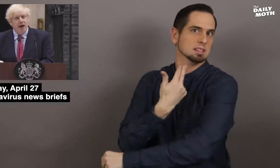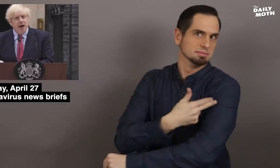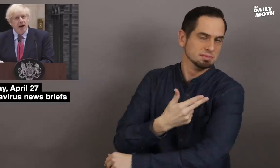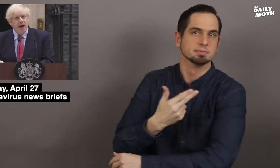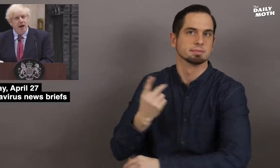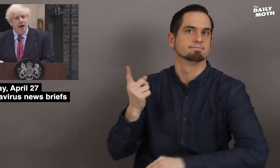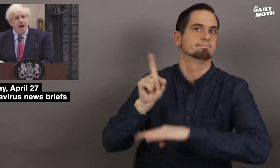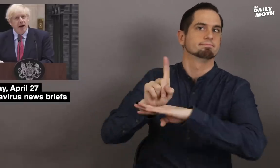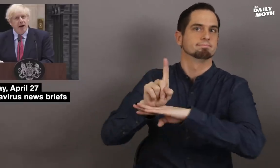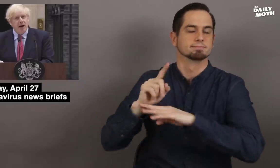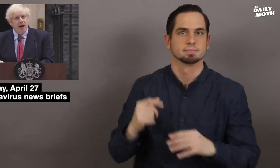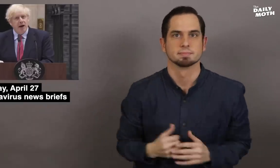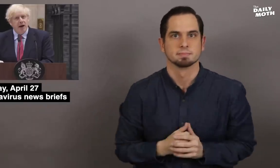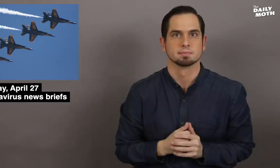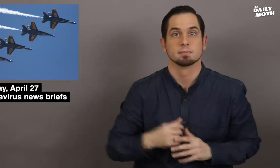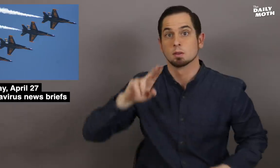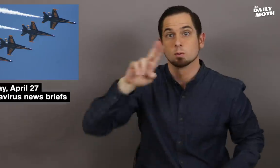since his hospitalization.